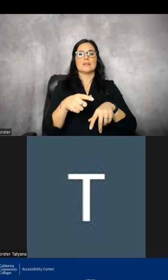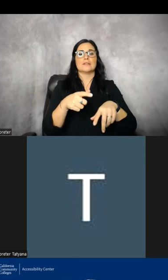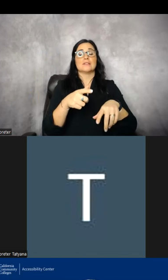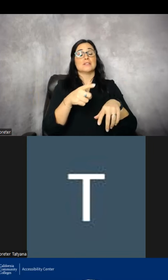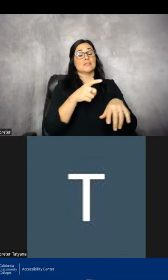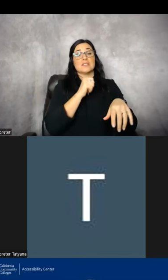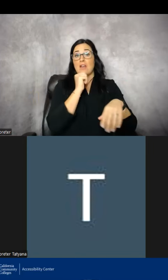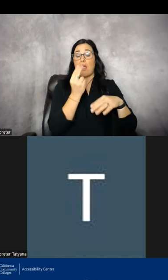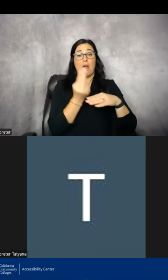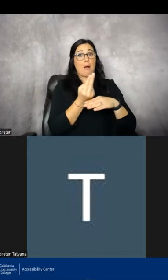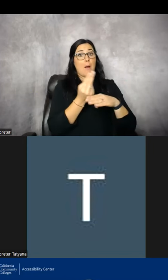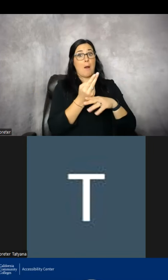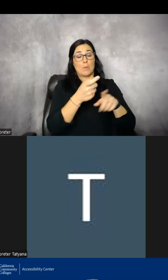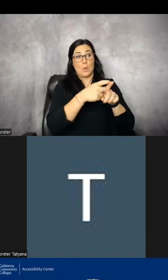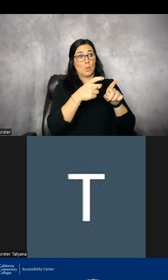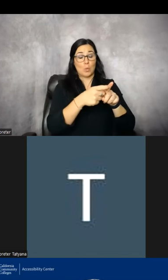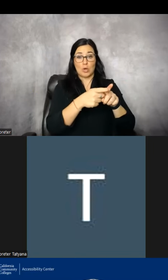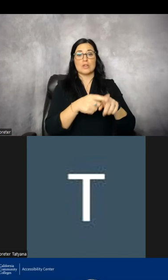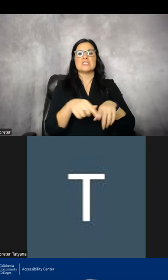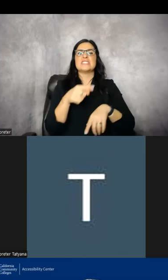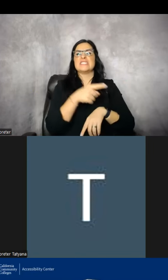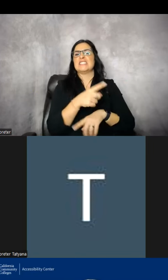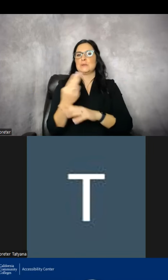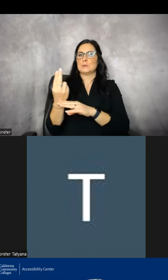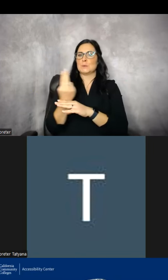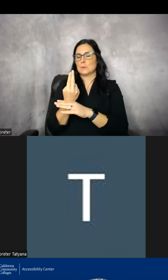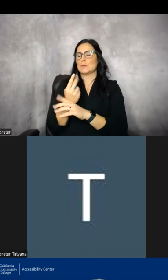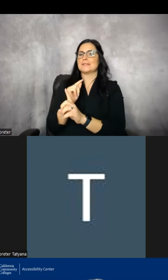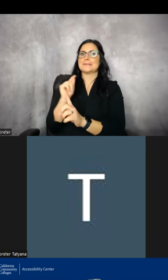in the context of this audience.